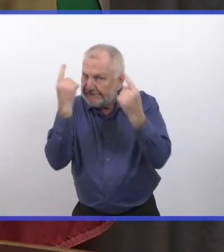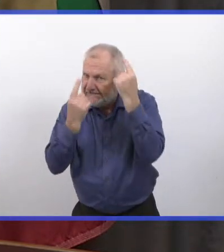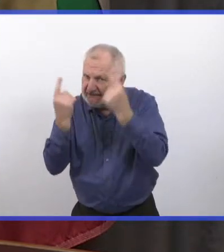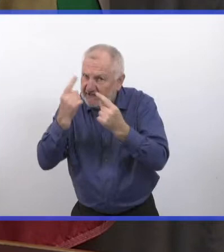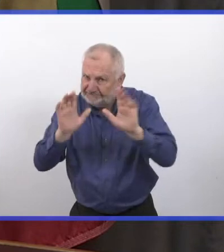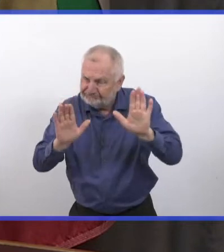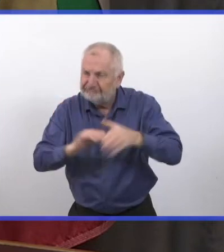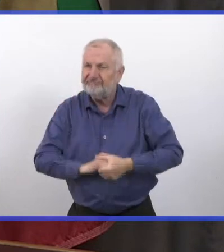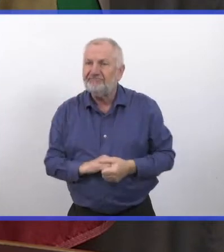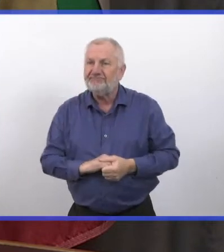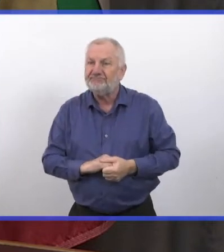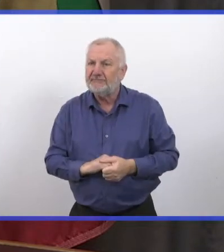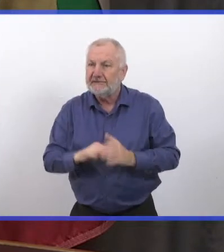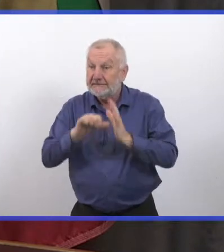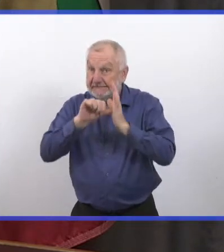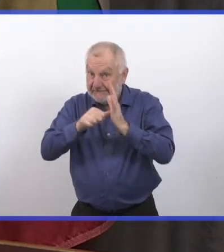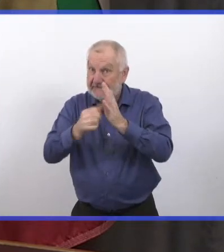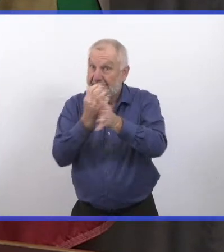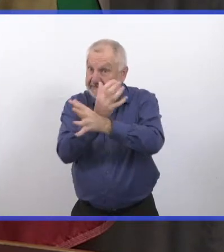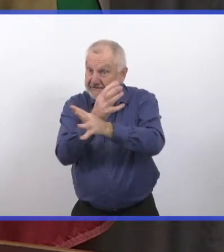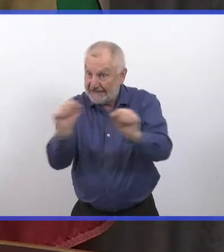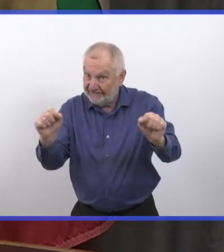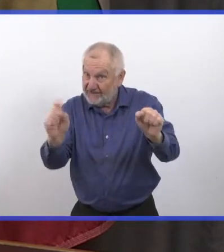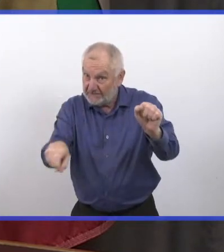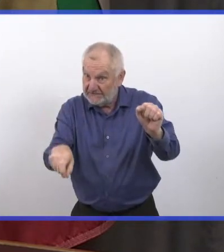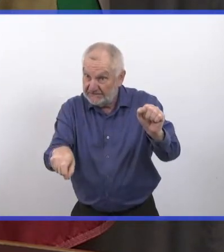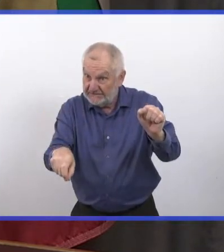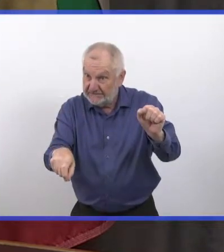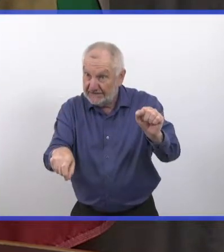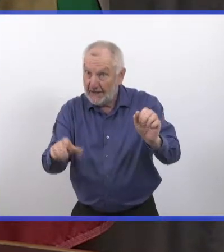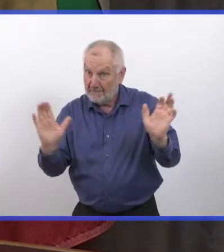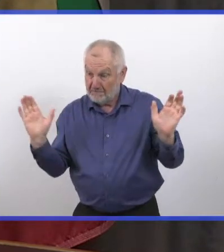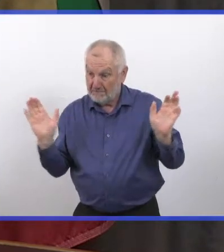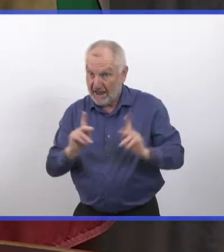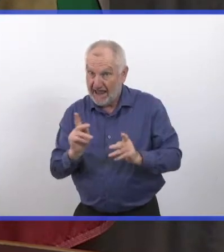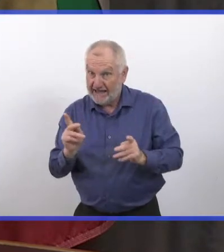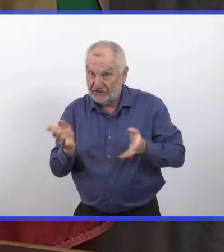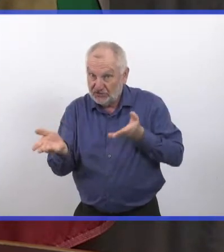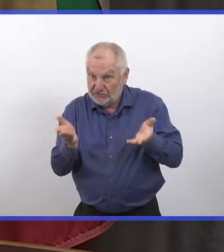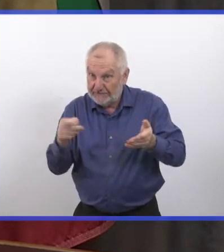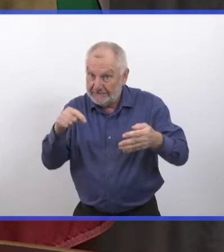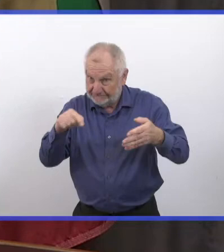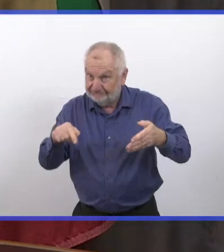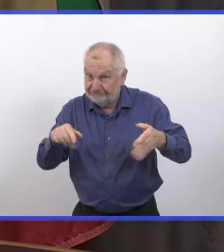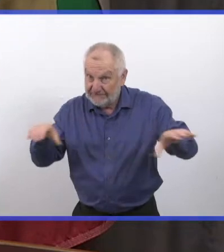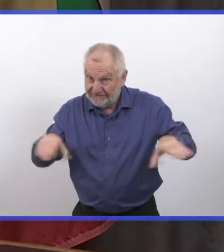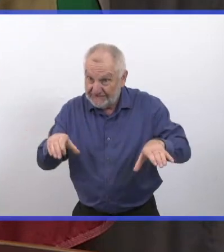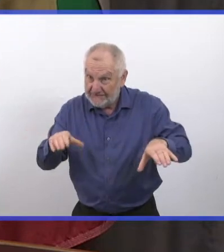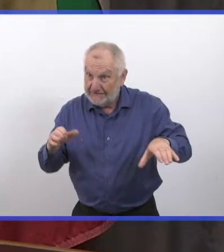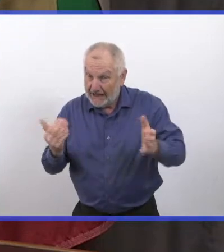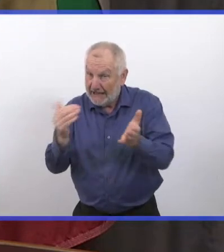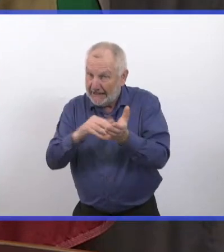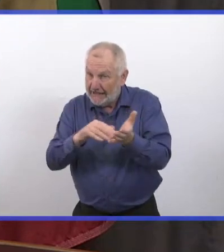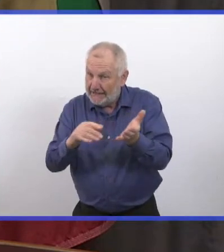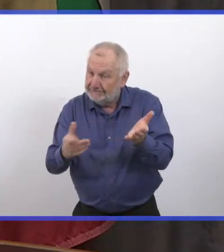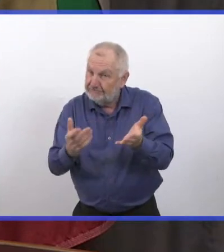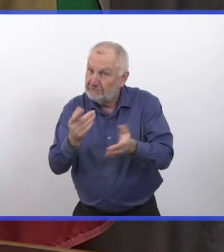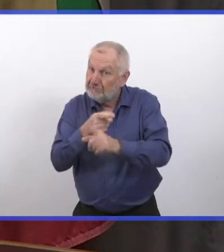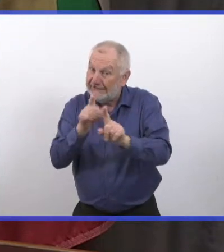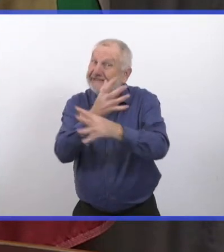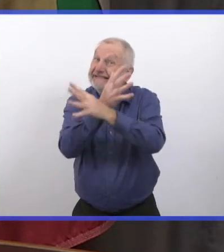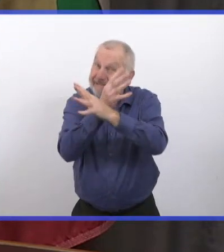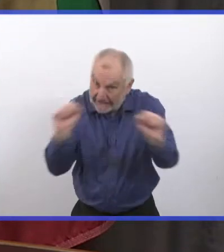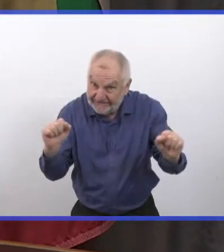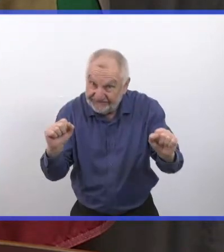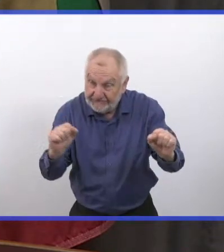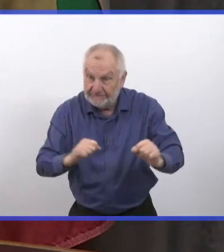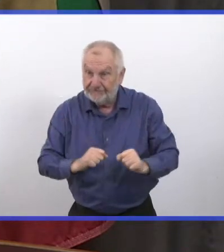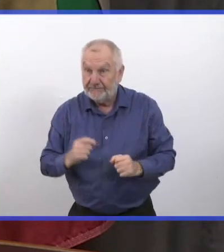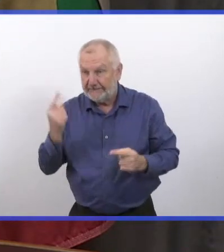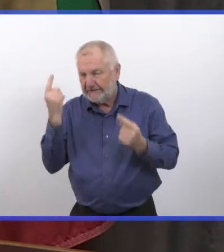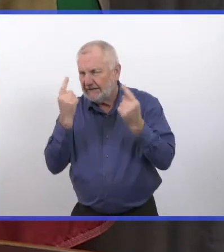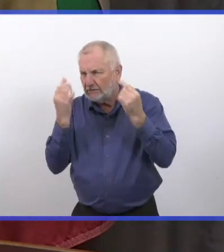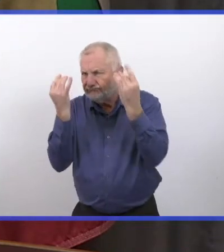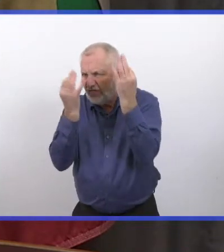C'est pourquoi le virus de la COVID-19 pose tant de problèmes, comme des maladies, des hospitalisations et des décès.